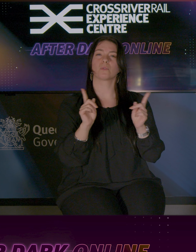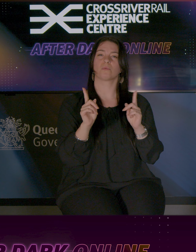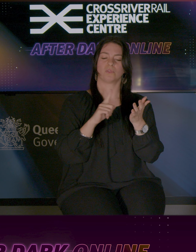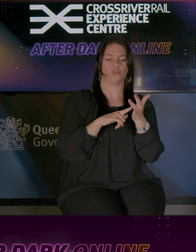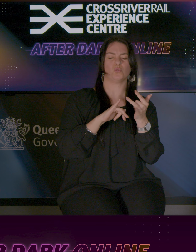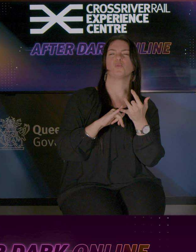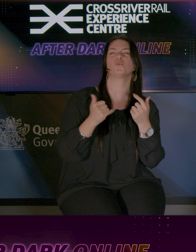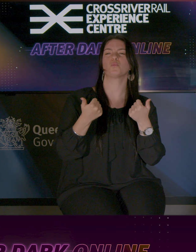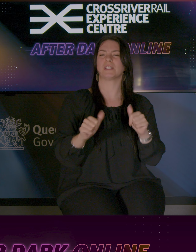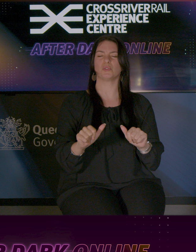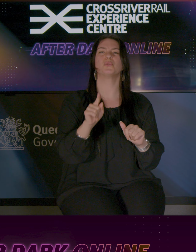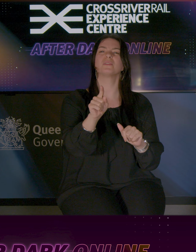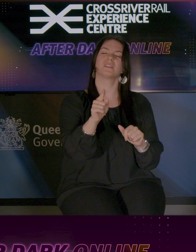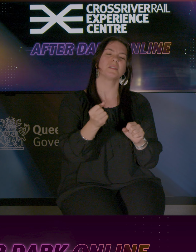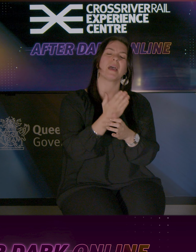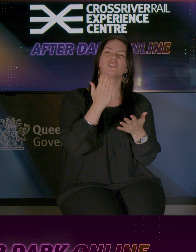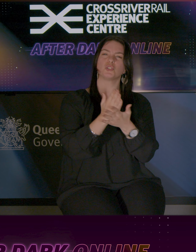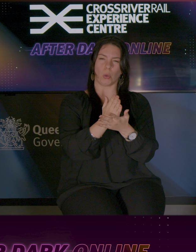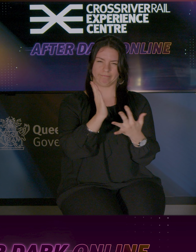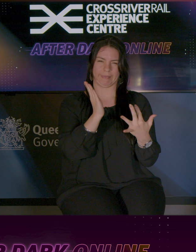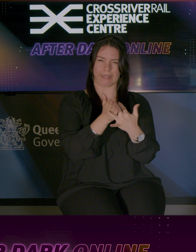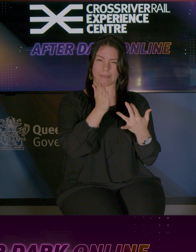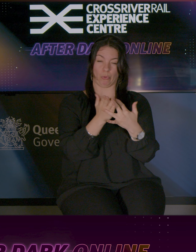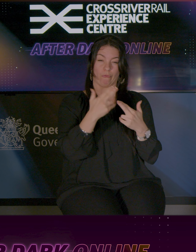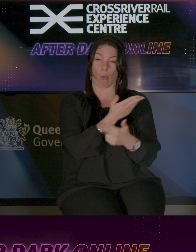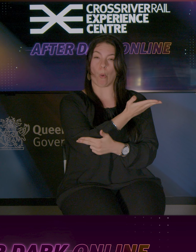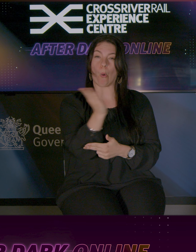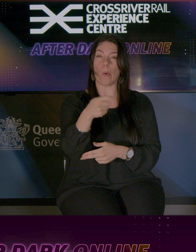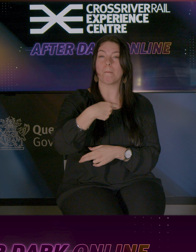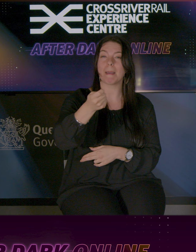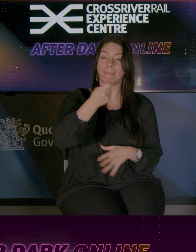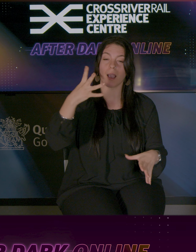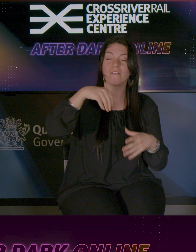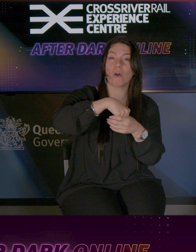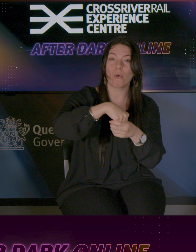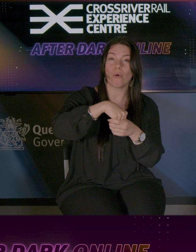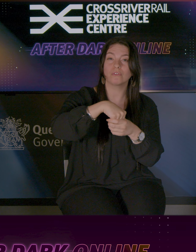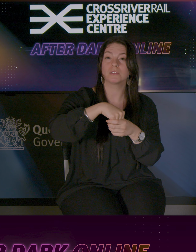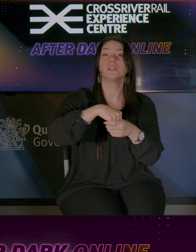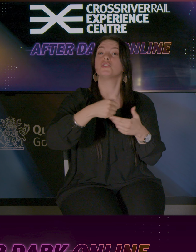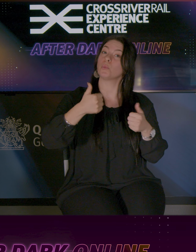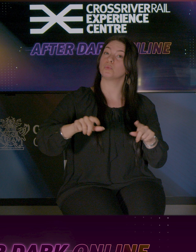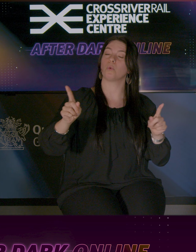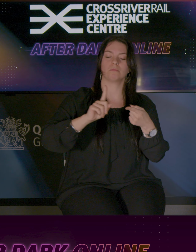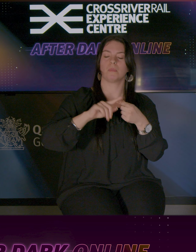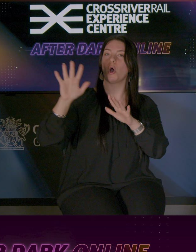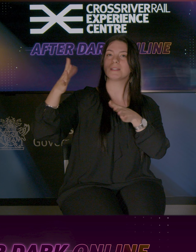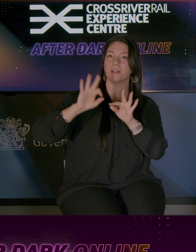processes accessible to members as possible so we would use Australian interpreters captioning